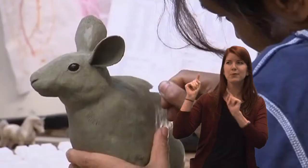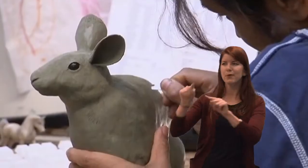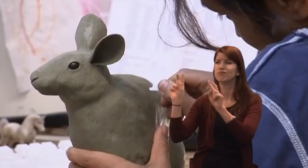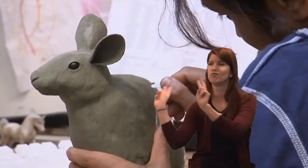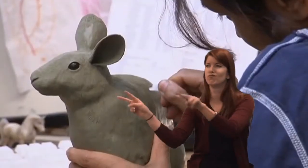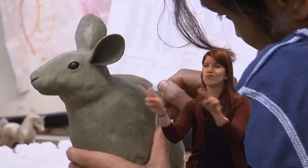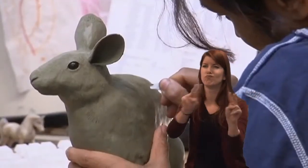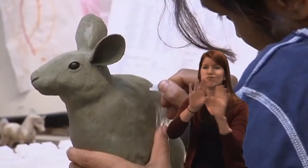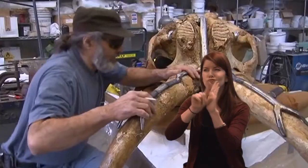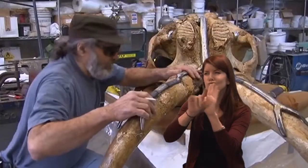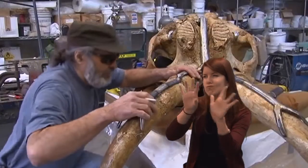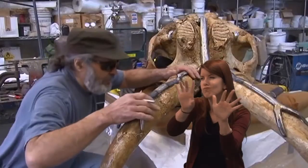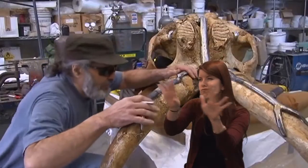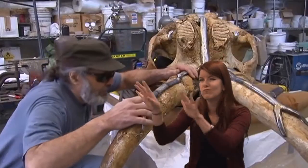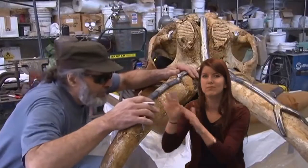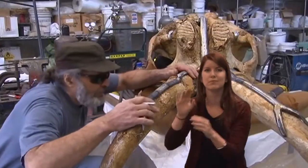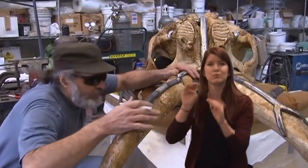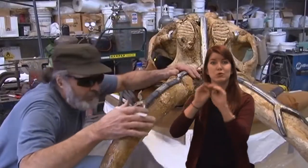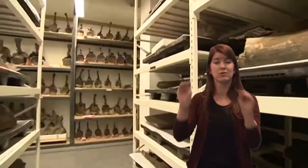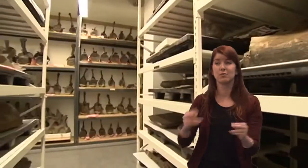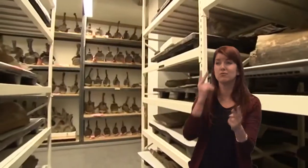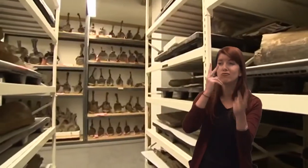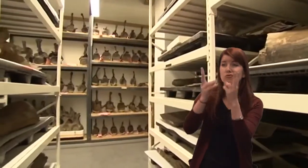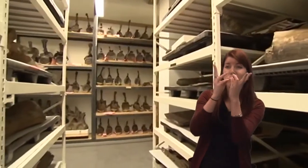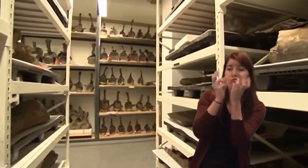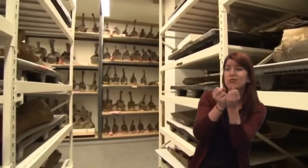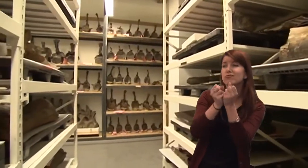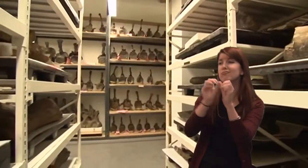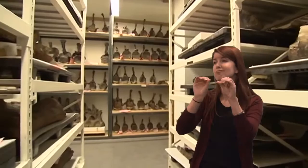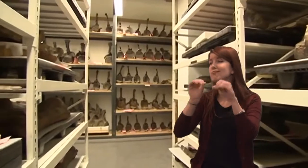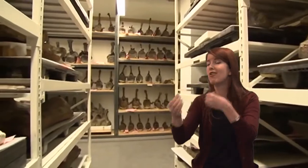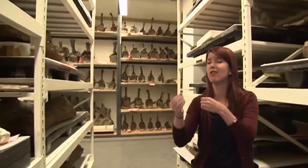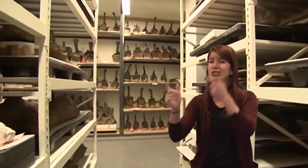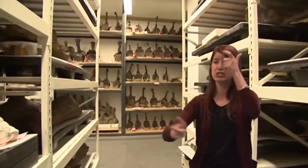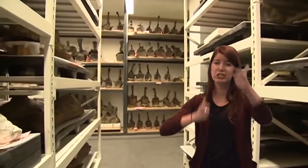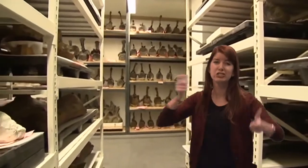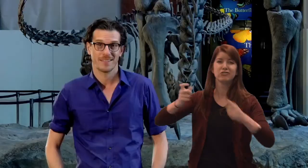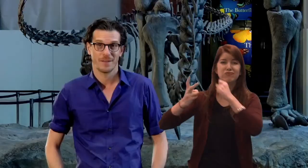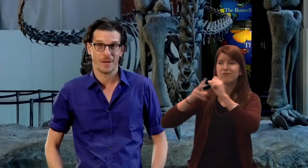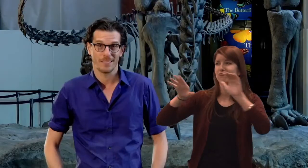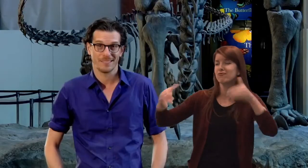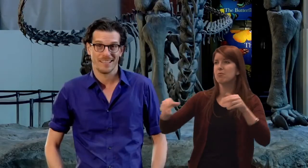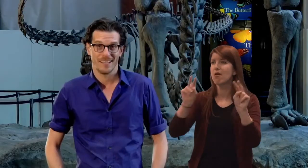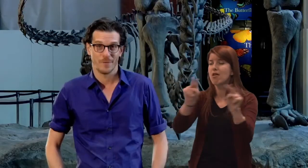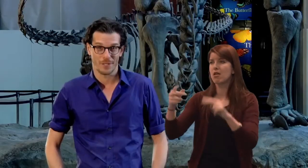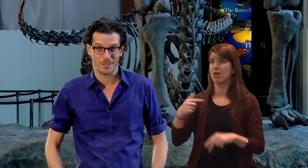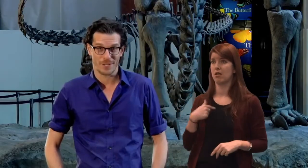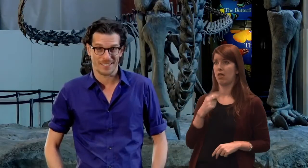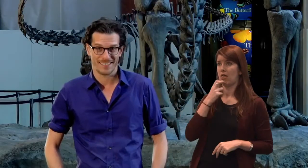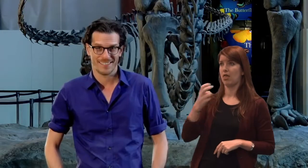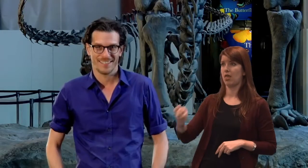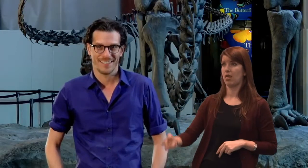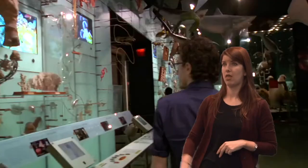I saw the workshops, offices, and huge storage rooms, and I was, well, wonderstruck.